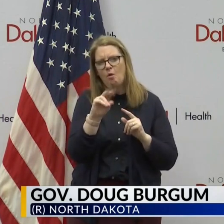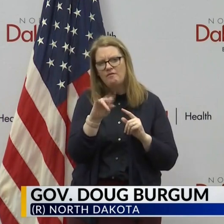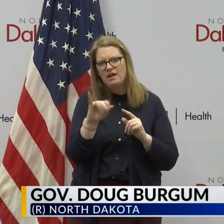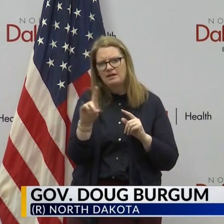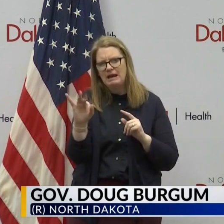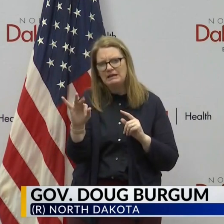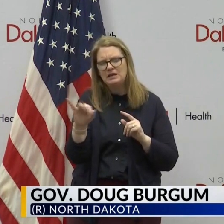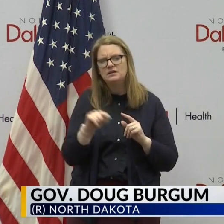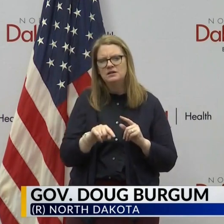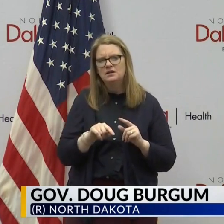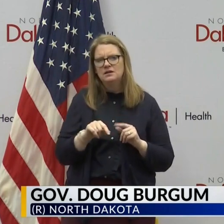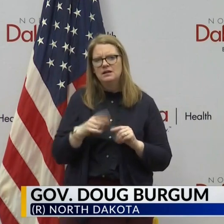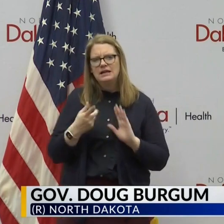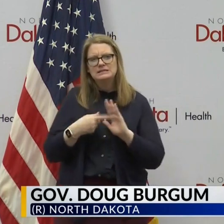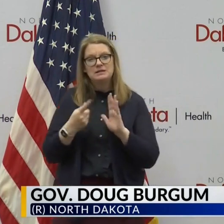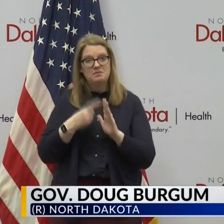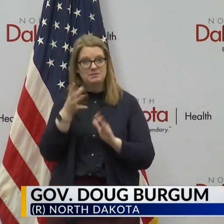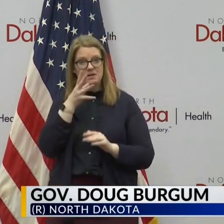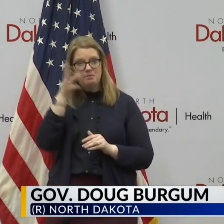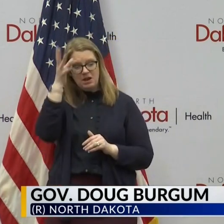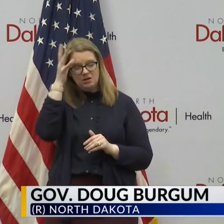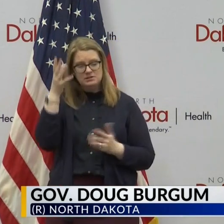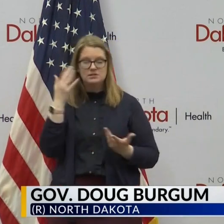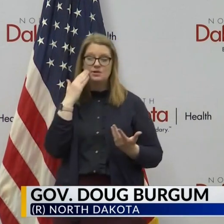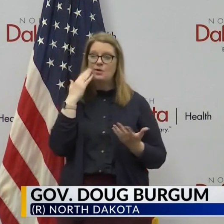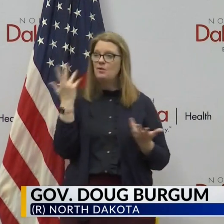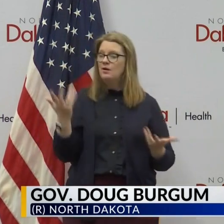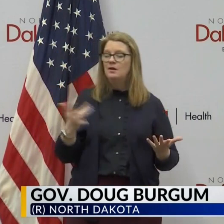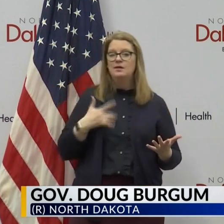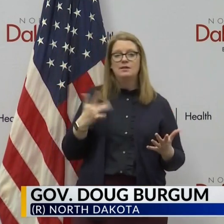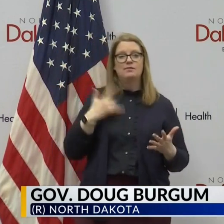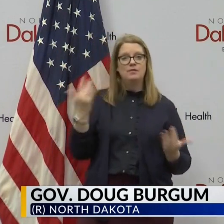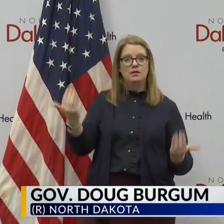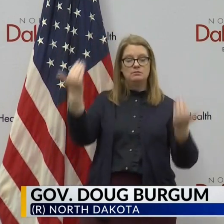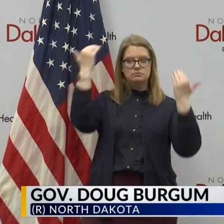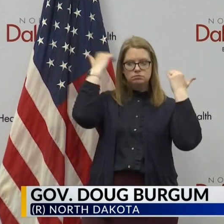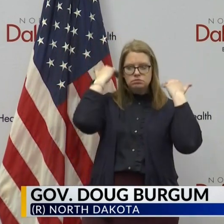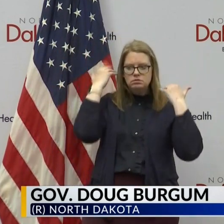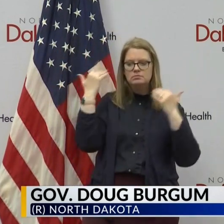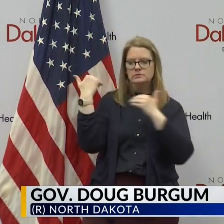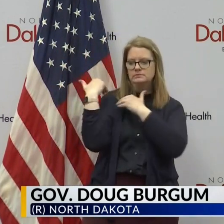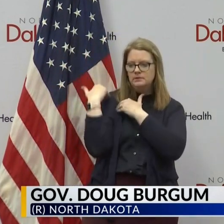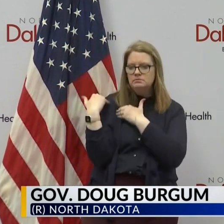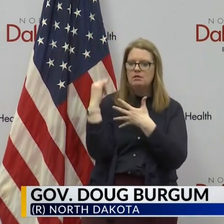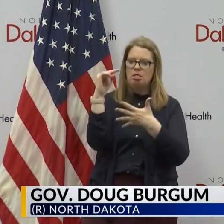CHAT IF YOUR LOVED ONE IS WELL ENOUGH. [INDISCERNABLE] OF COURSE, AS PARENTS, SOMETIMES THAT JOB